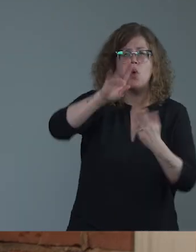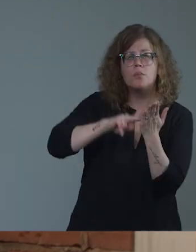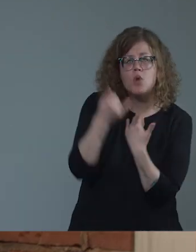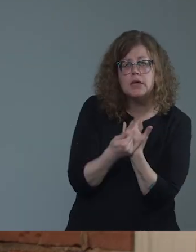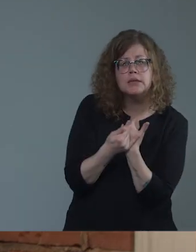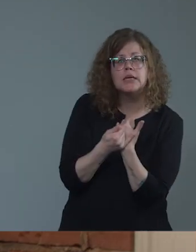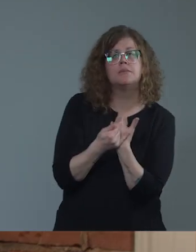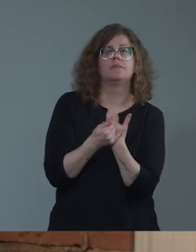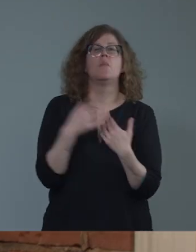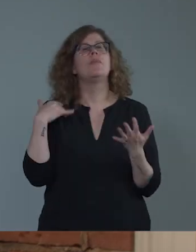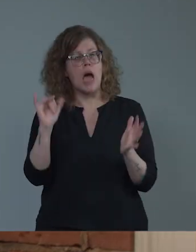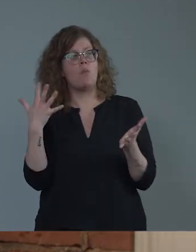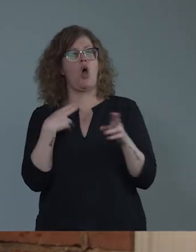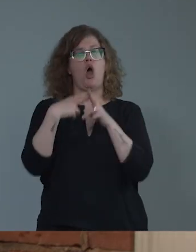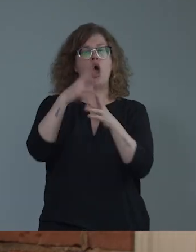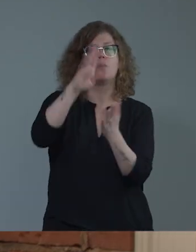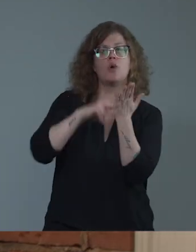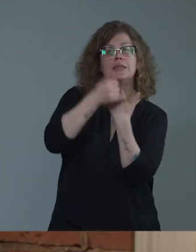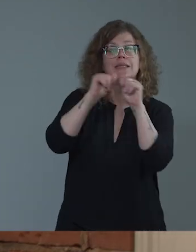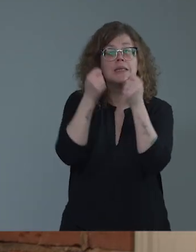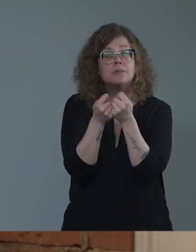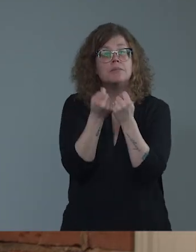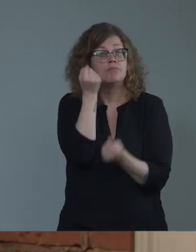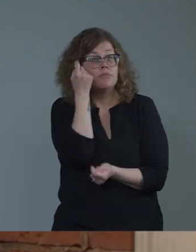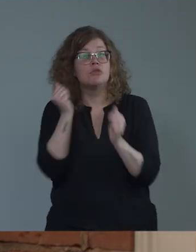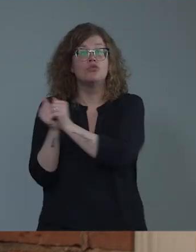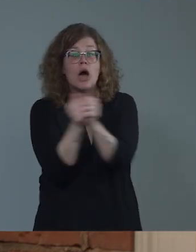specifics of your project, and that your project team agrees to up front. And those include the